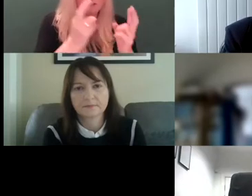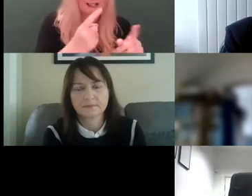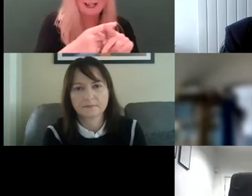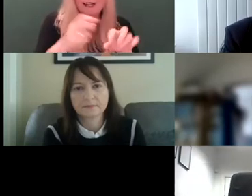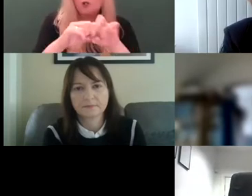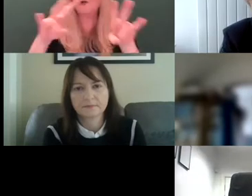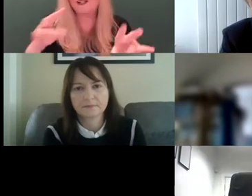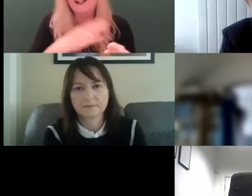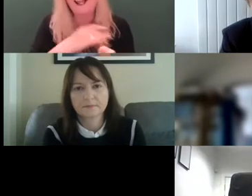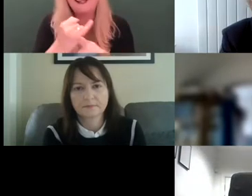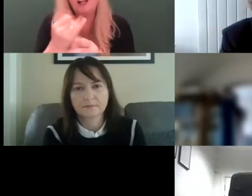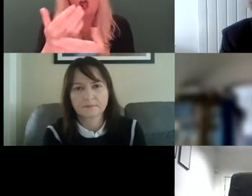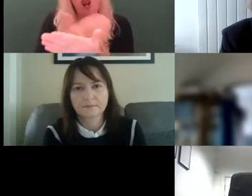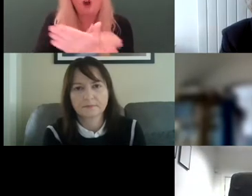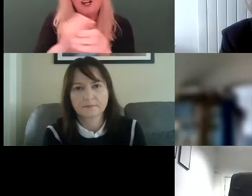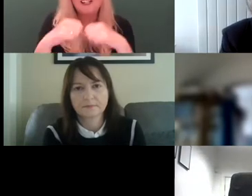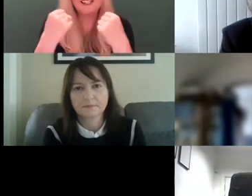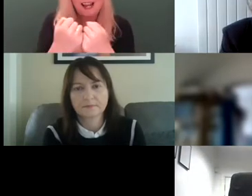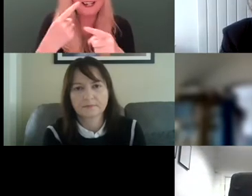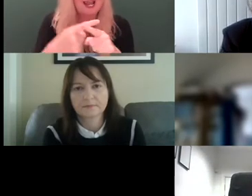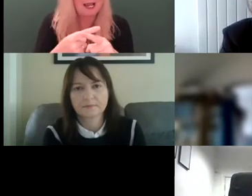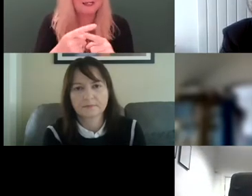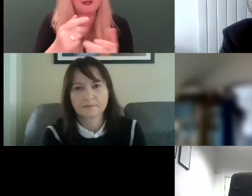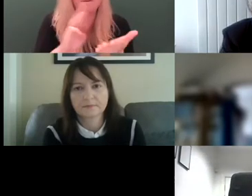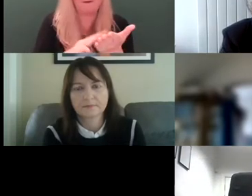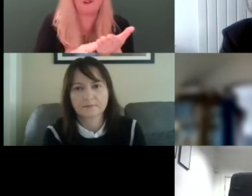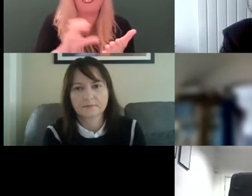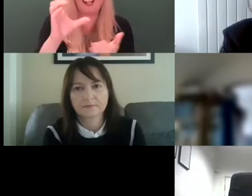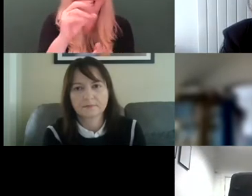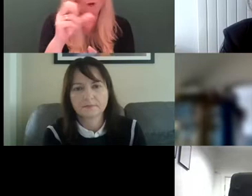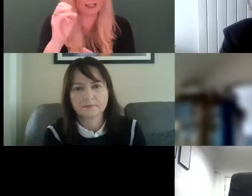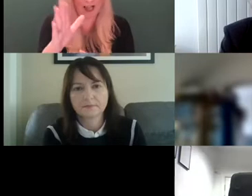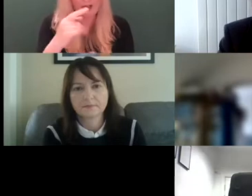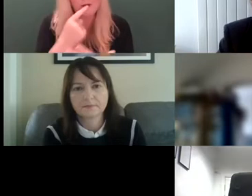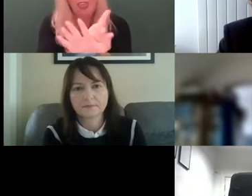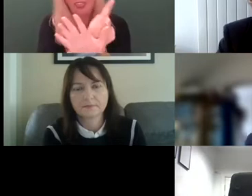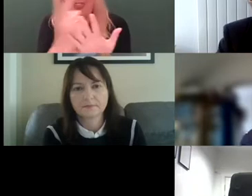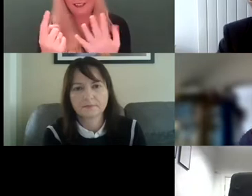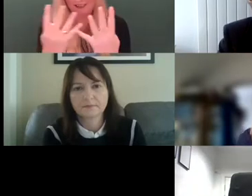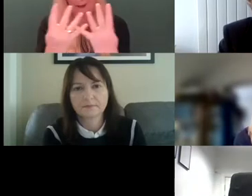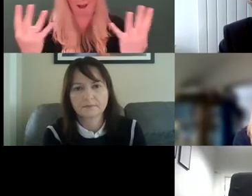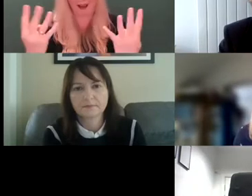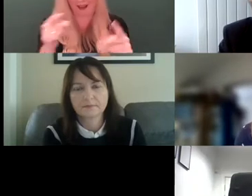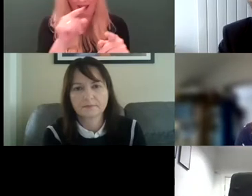Law Society and a member of the council. They're the panel and just the format that